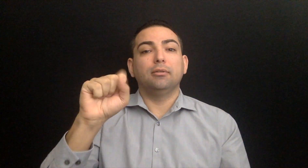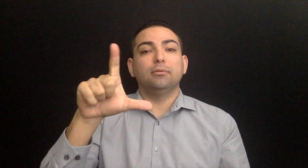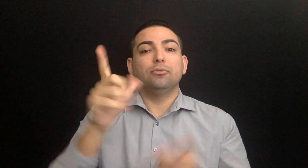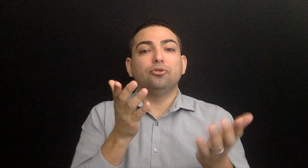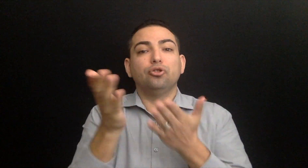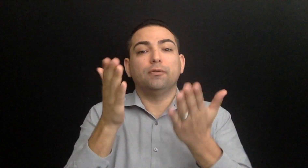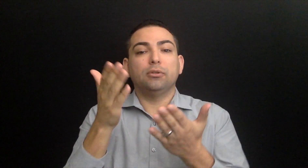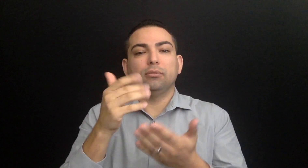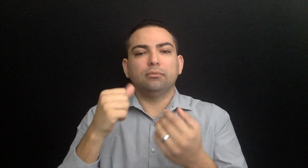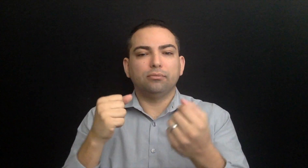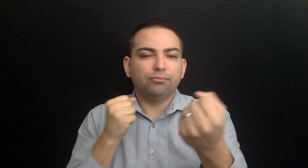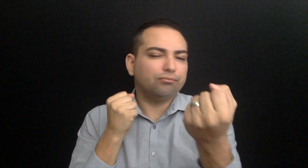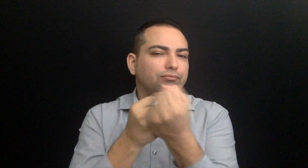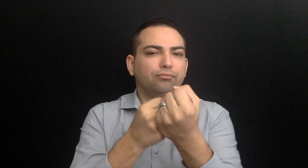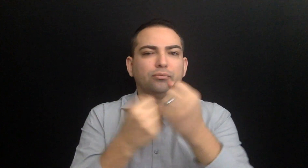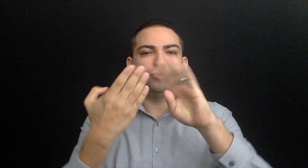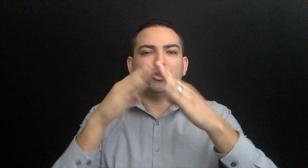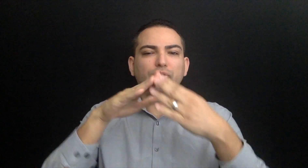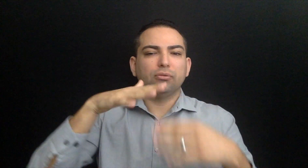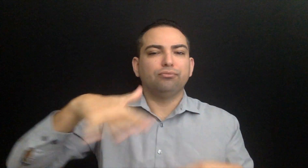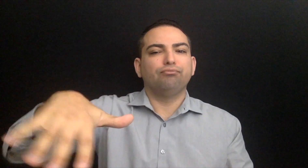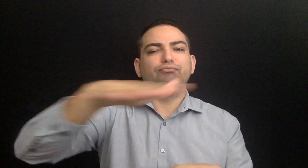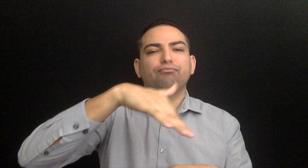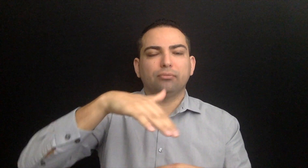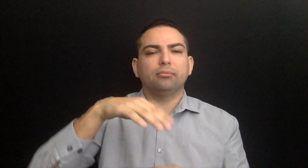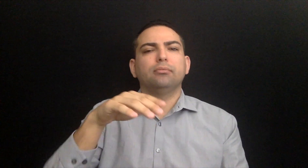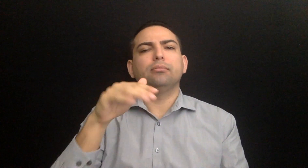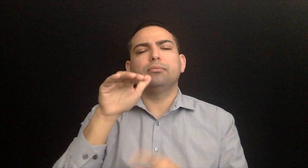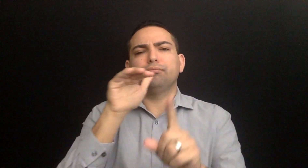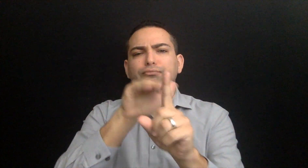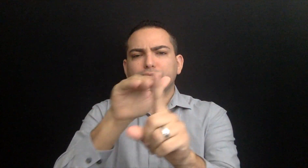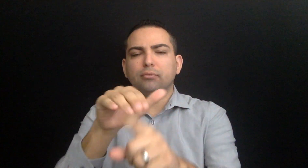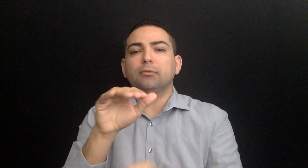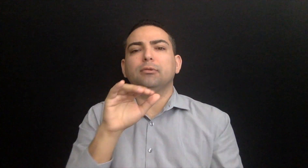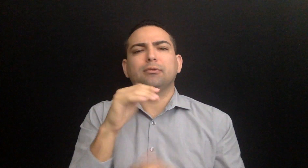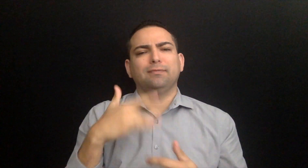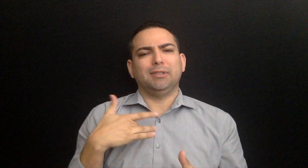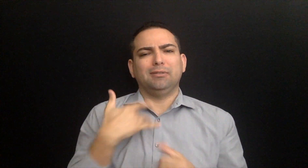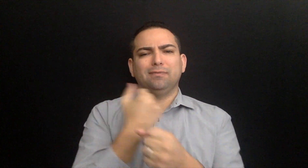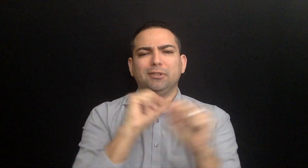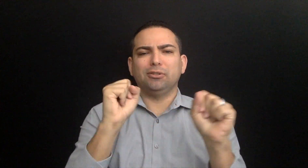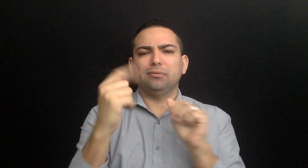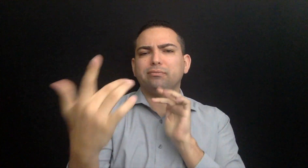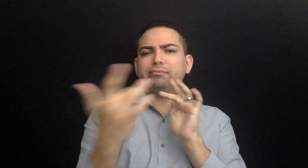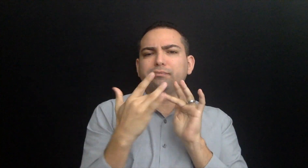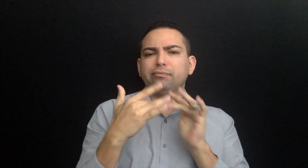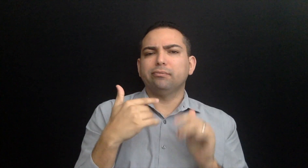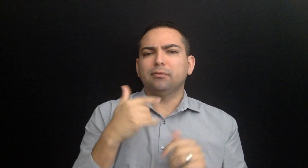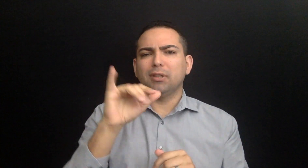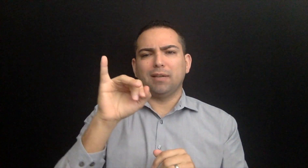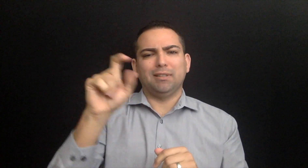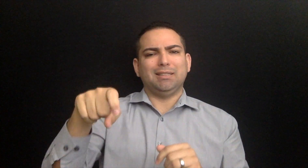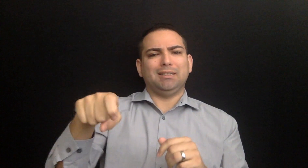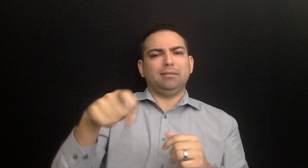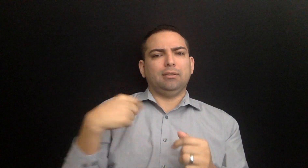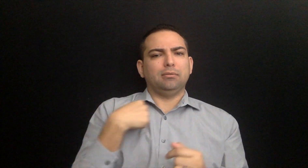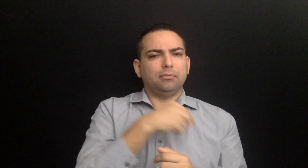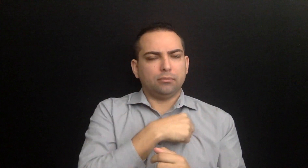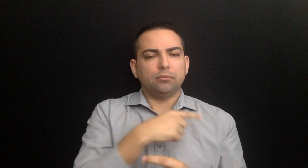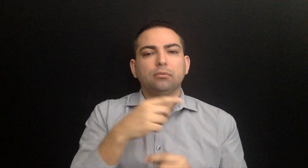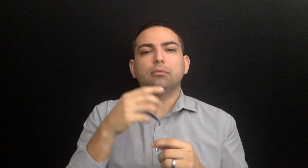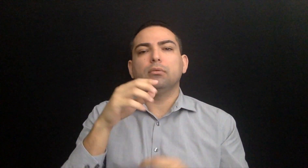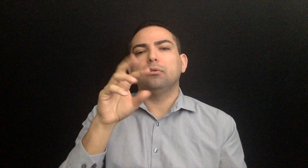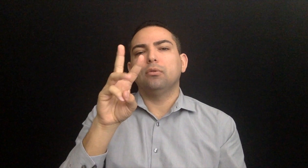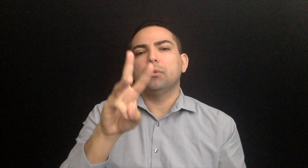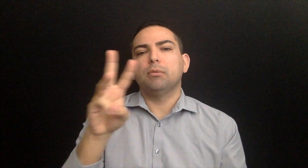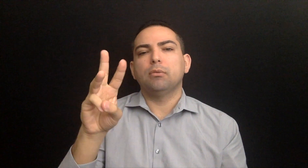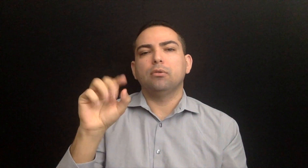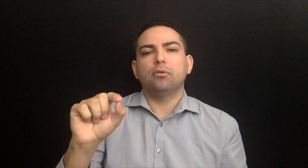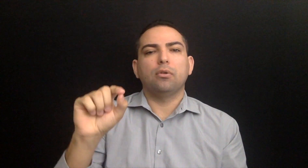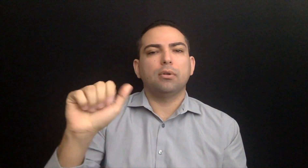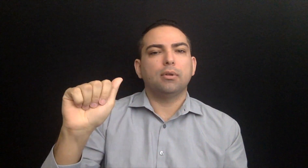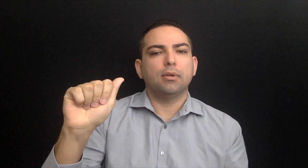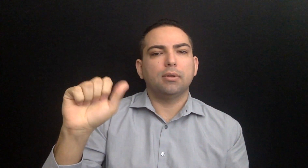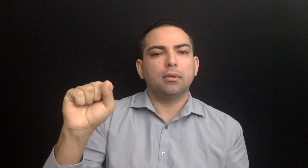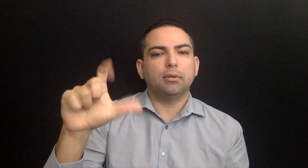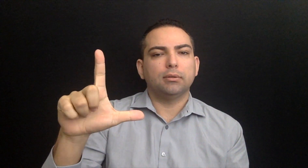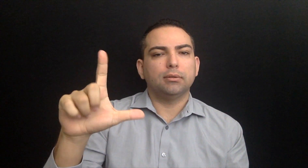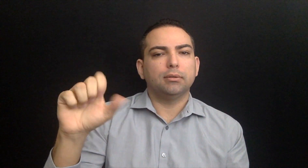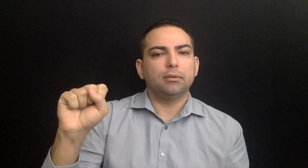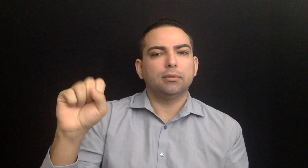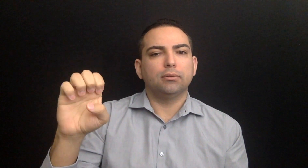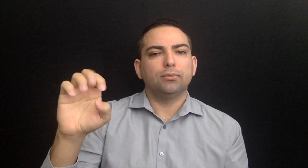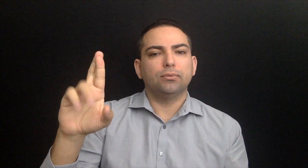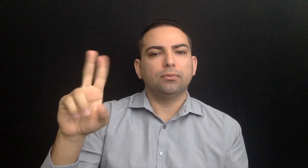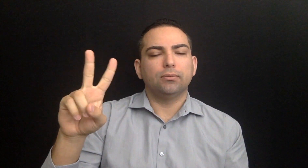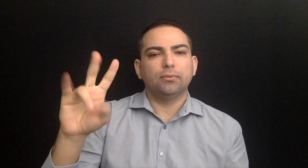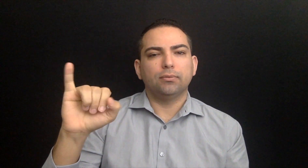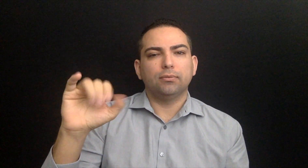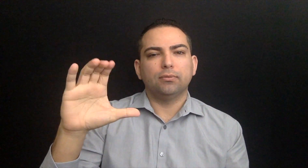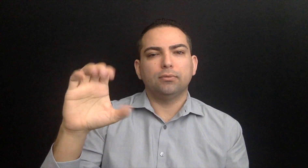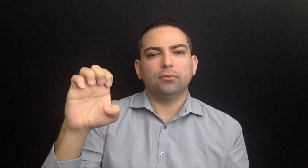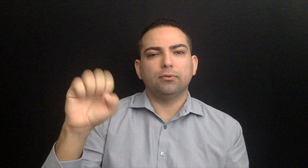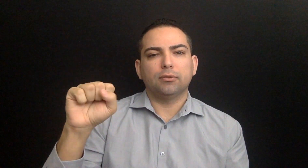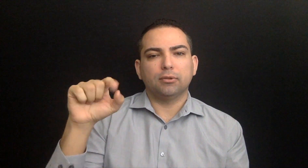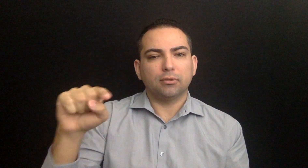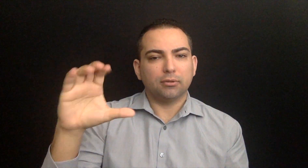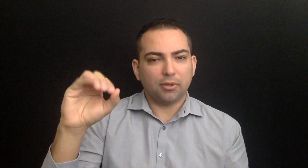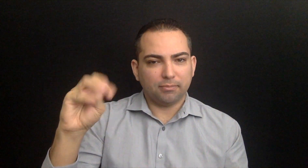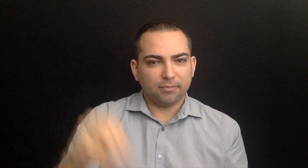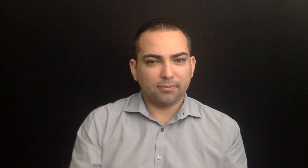ASL Services Supporting The Community and feel free to contact us if you need us at www.aslservices.com.